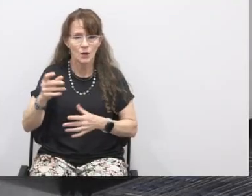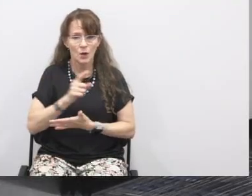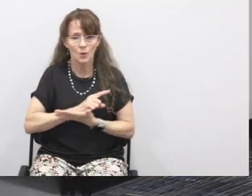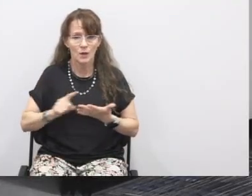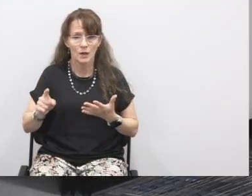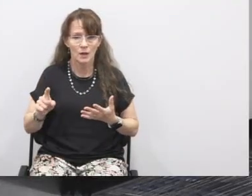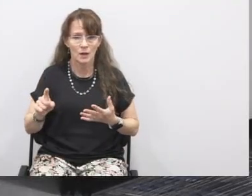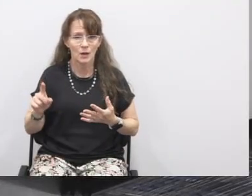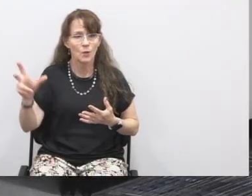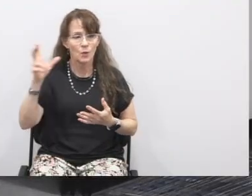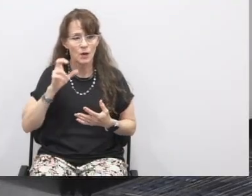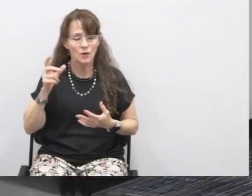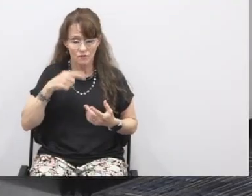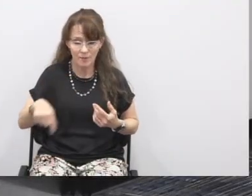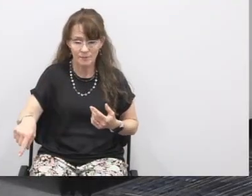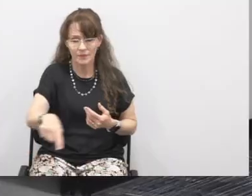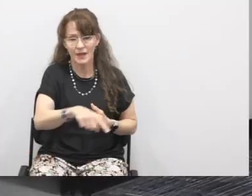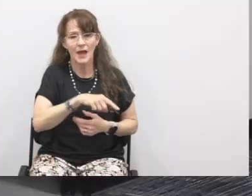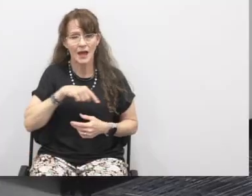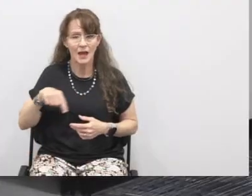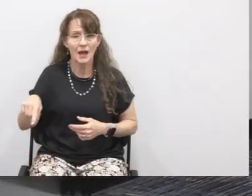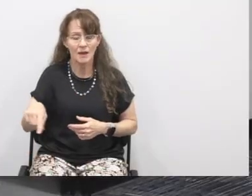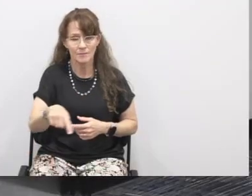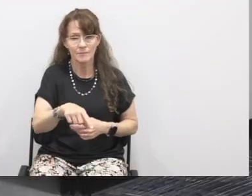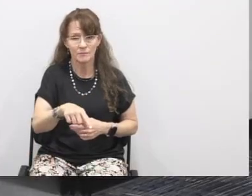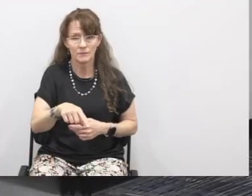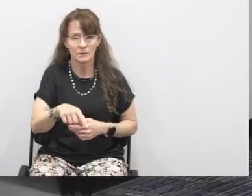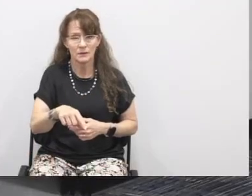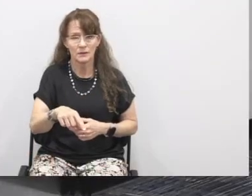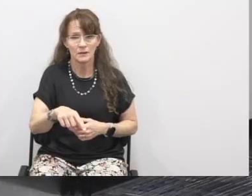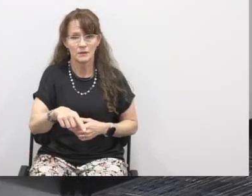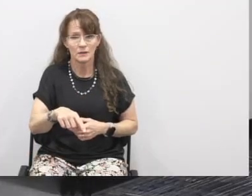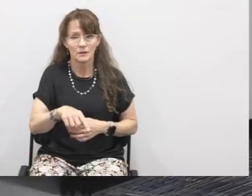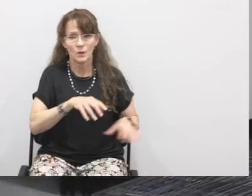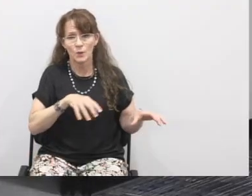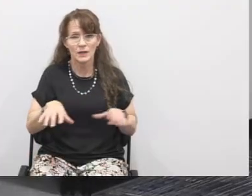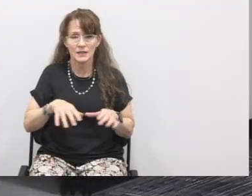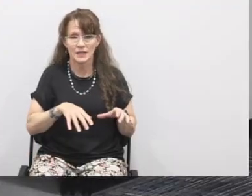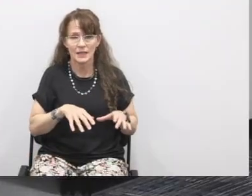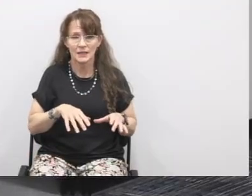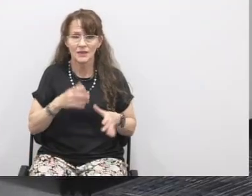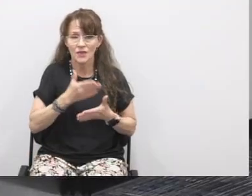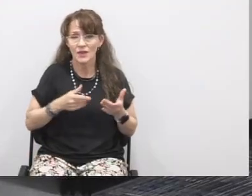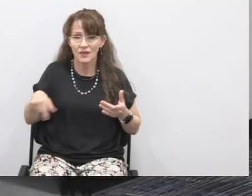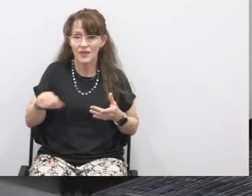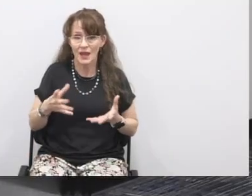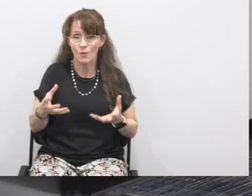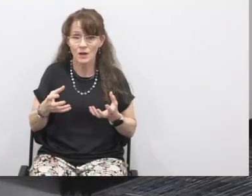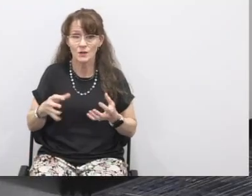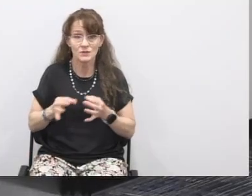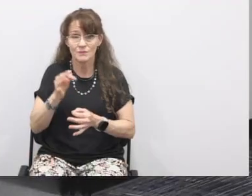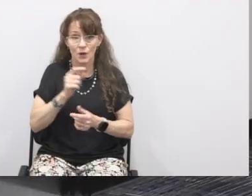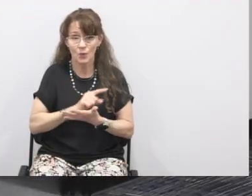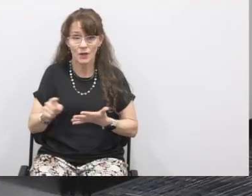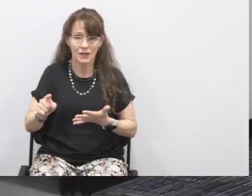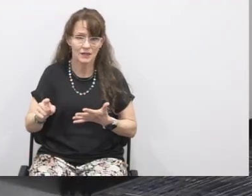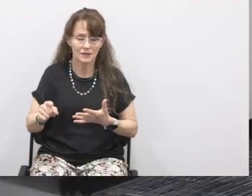we heard from them and we carried out the things that they wanted during their Spirit Week and what they wanted to see.